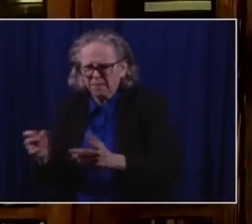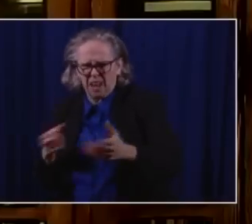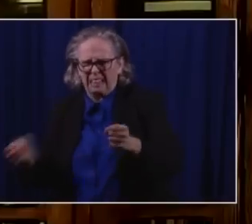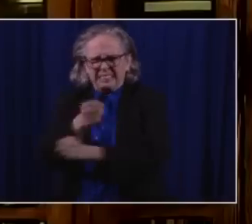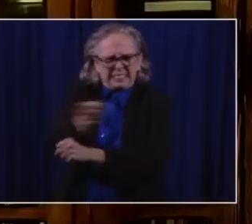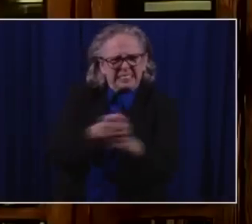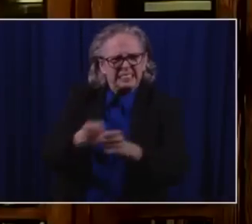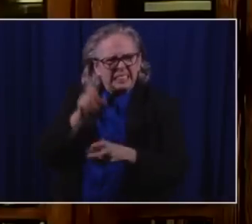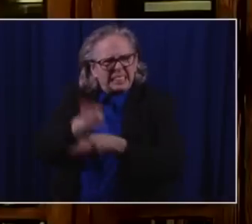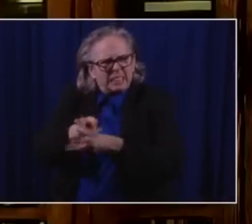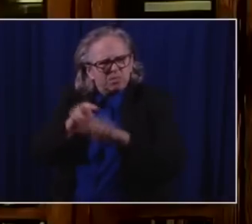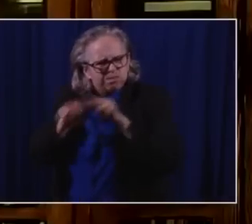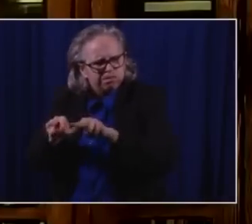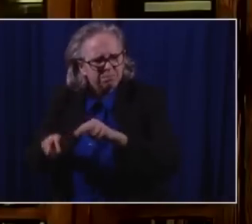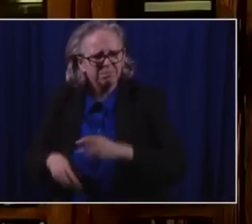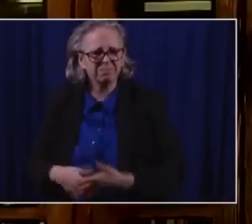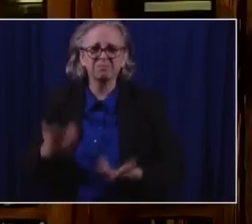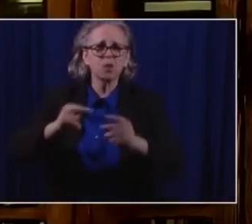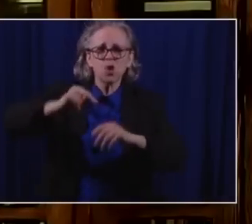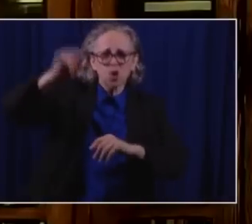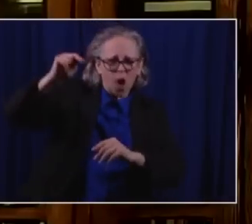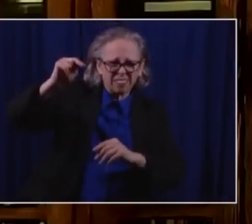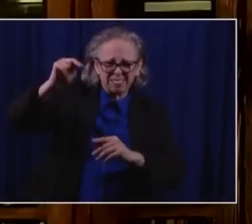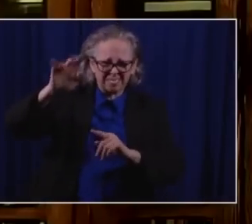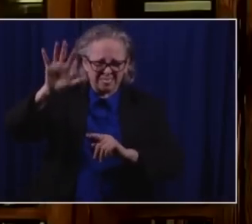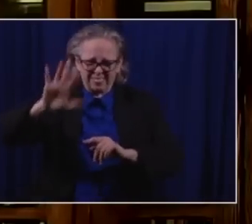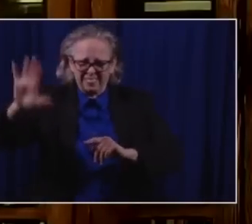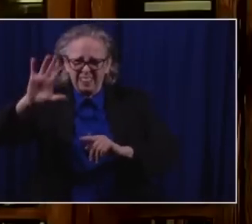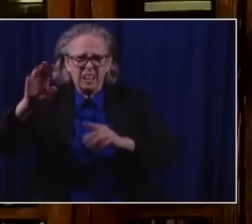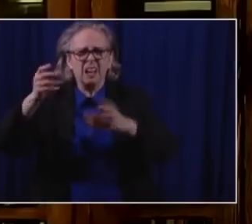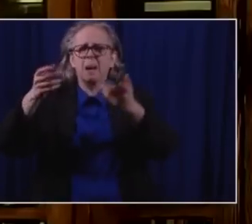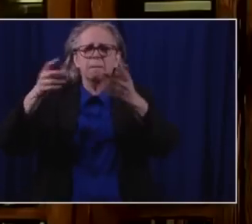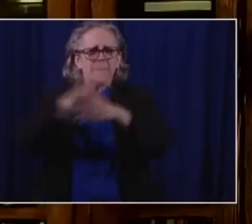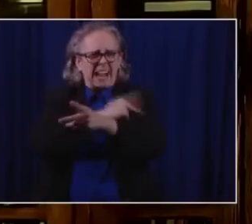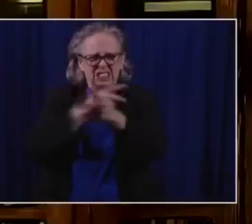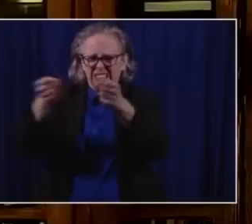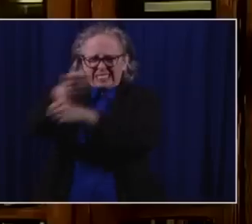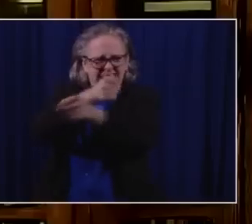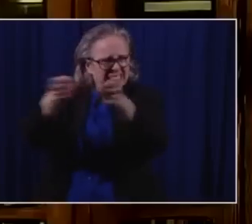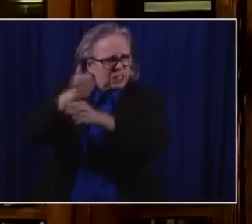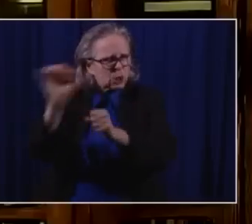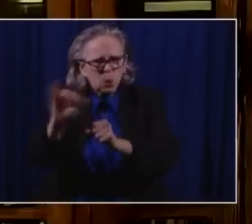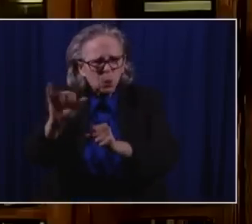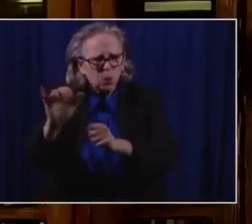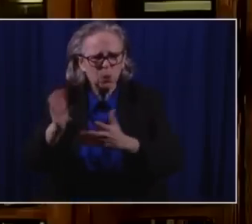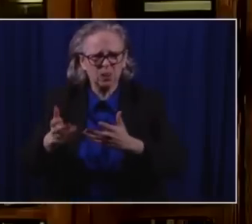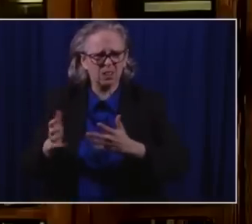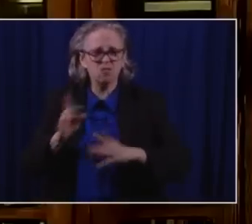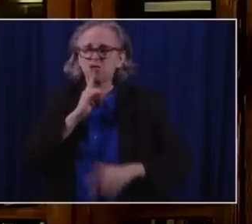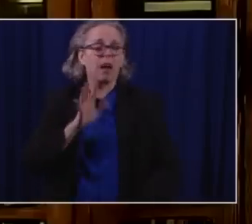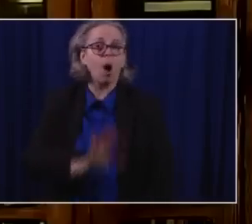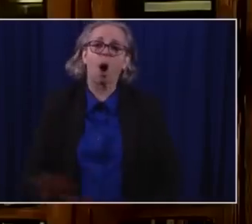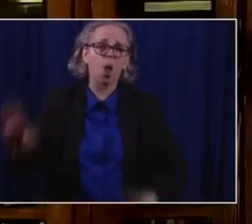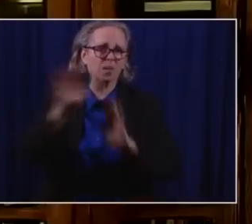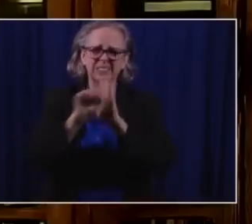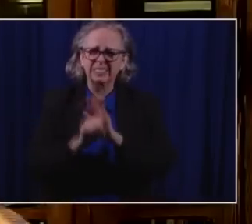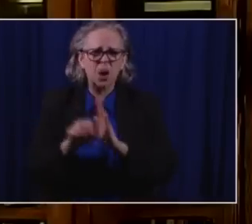and forth hocking Bally and look at trading patients with Fairfield Medical Center in Lancaster to the northern Why